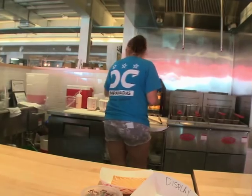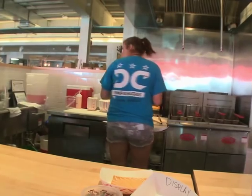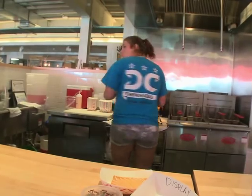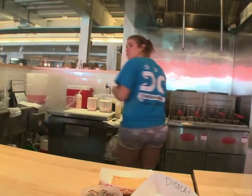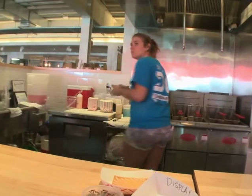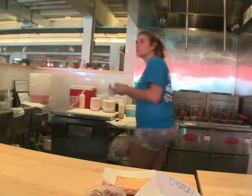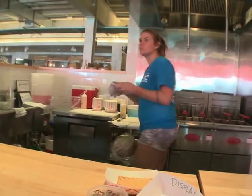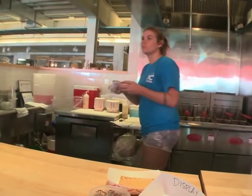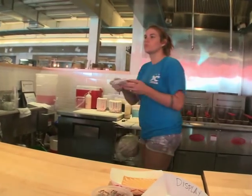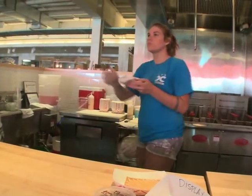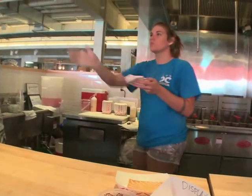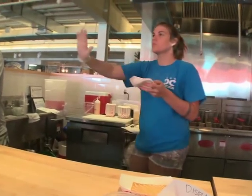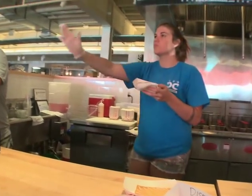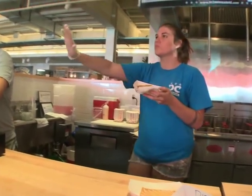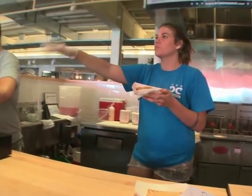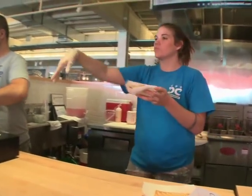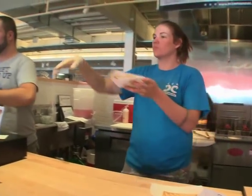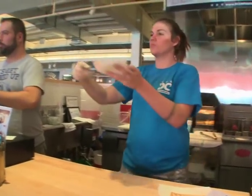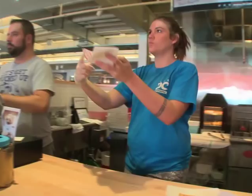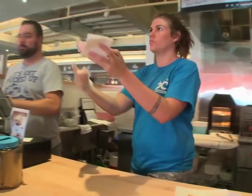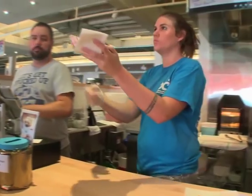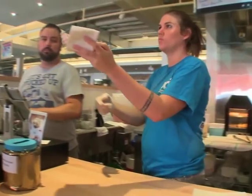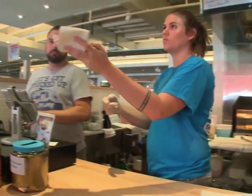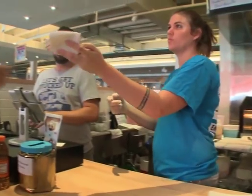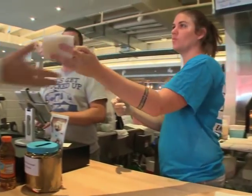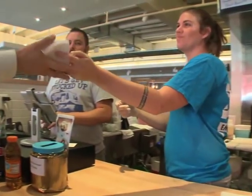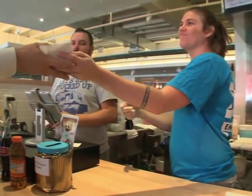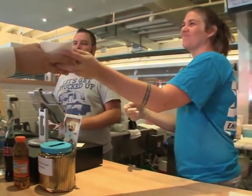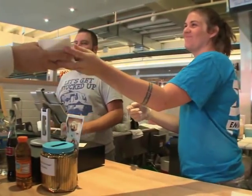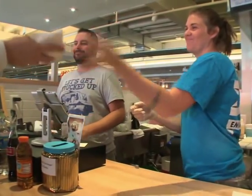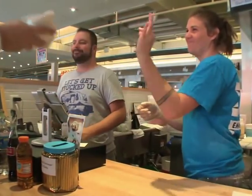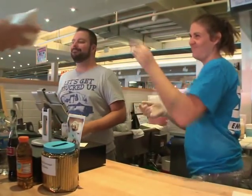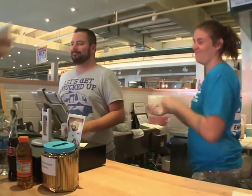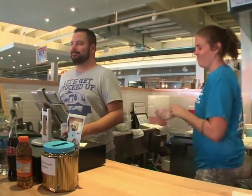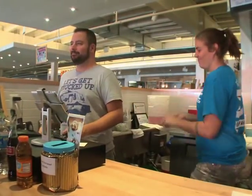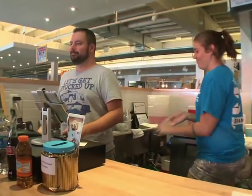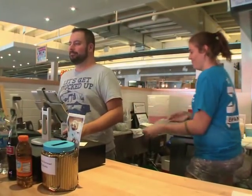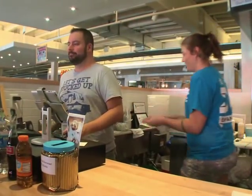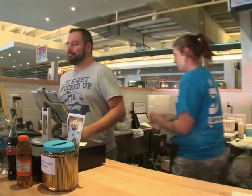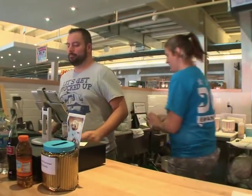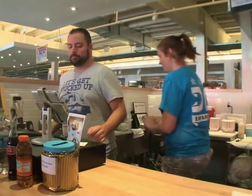Alena Francis, another deaf employee, says dealing with some customers can be challenging.